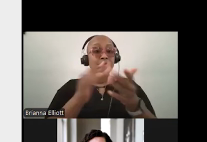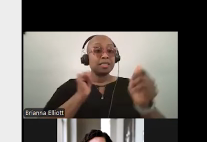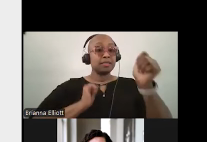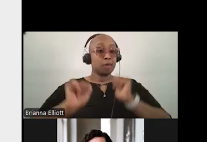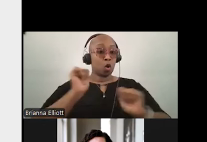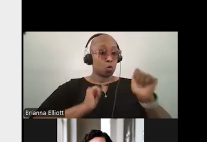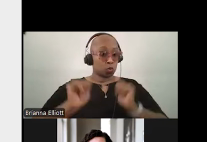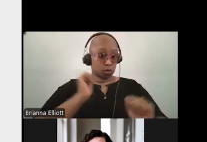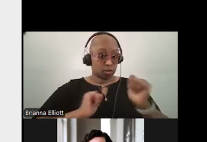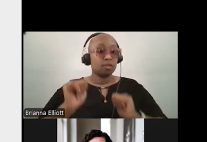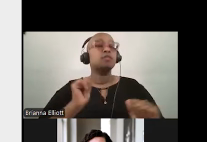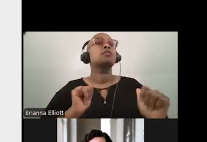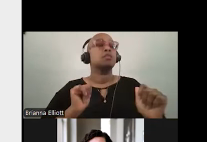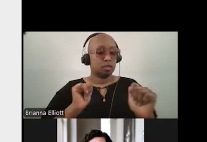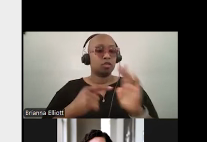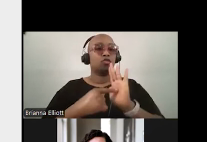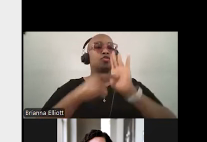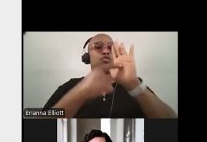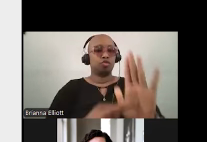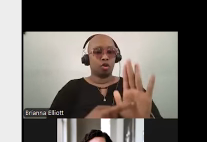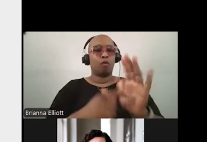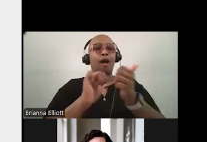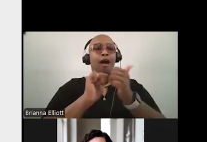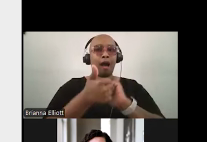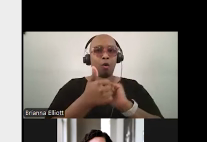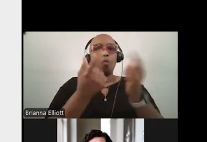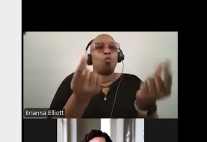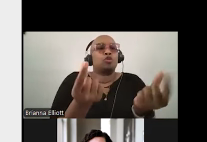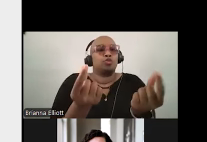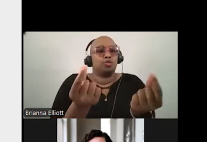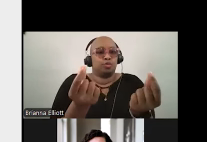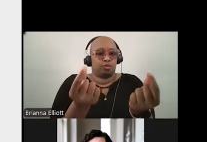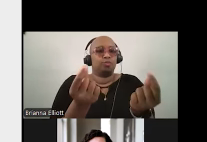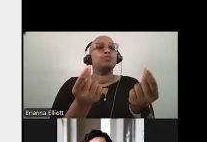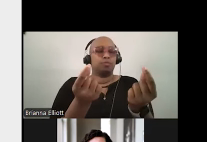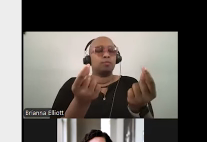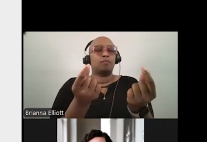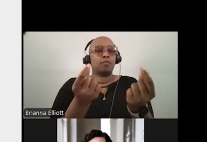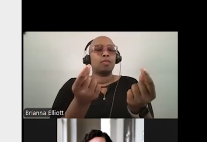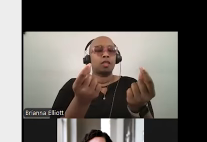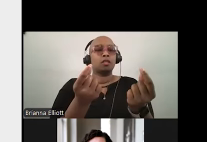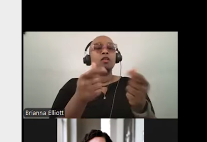you information that you need. So when we're going over these ideas from these principles,